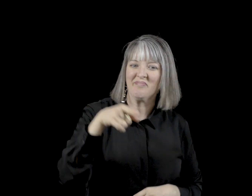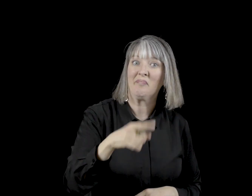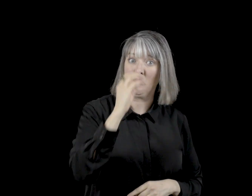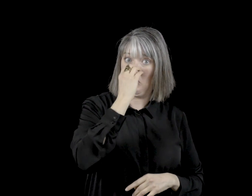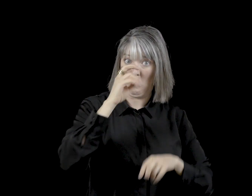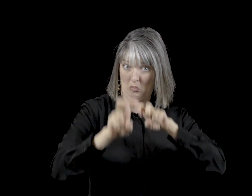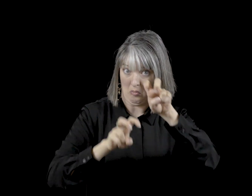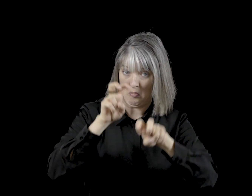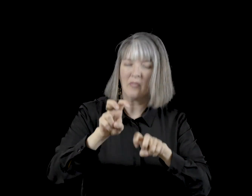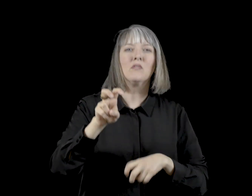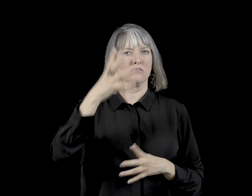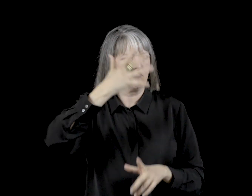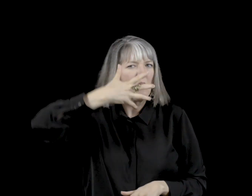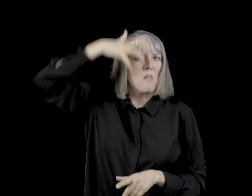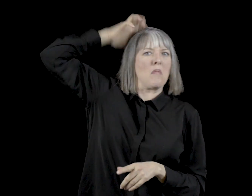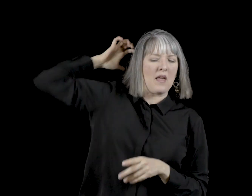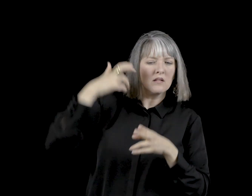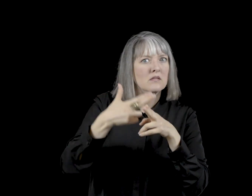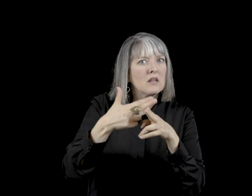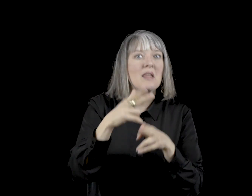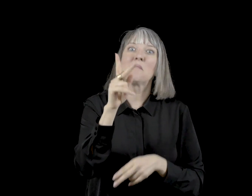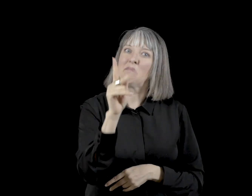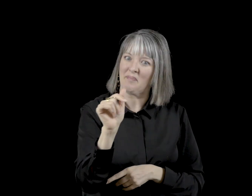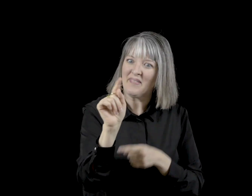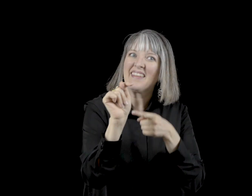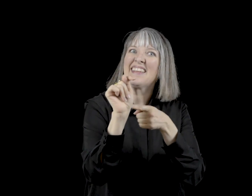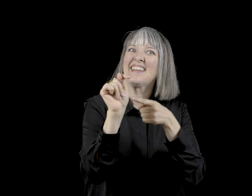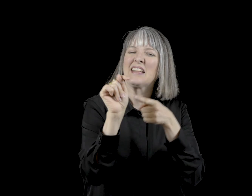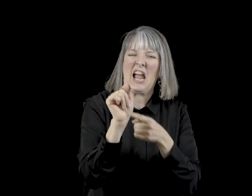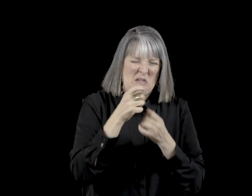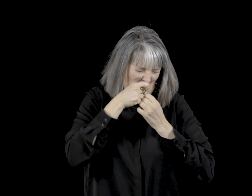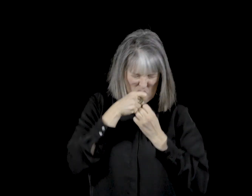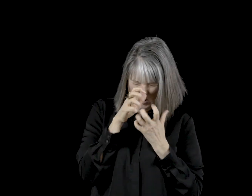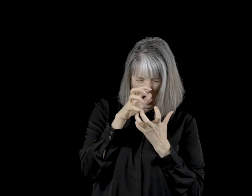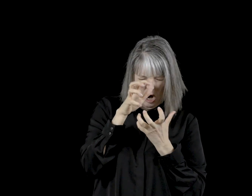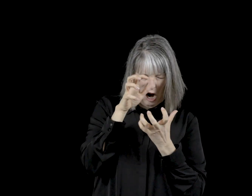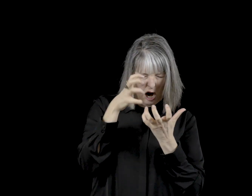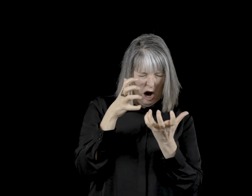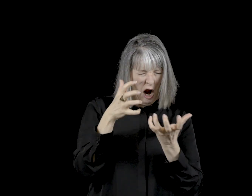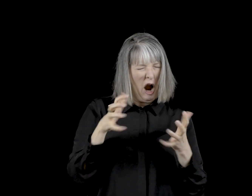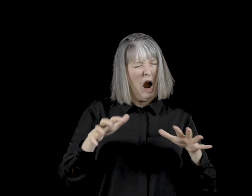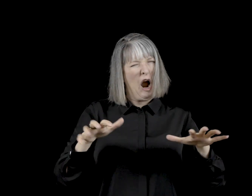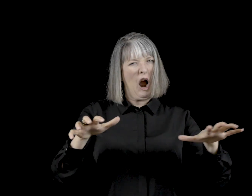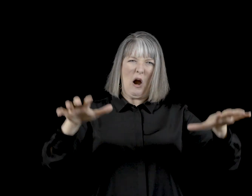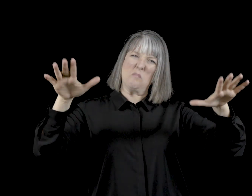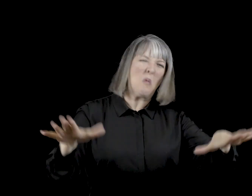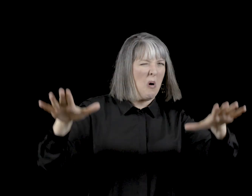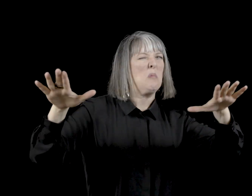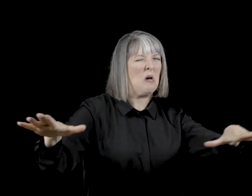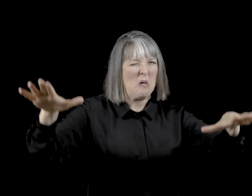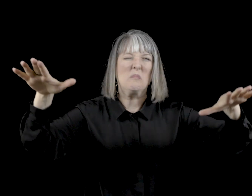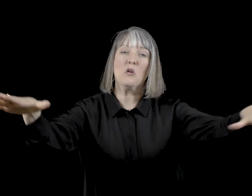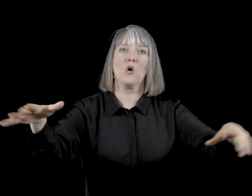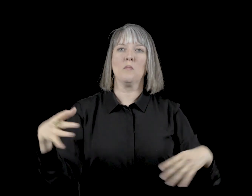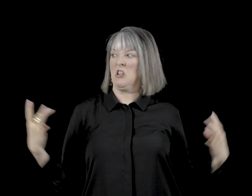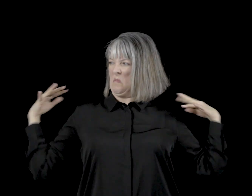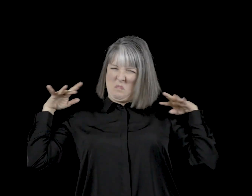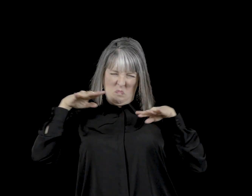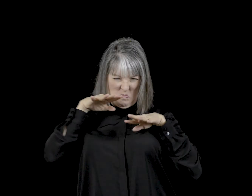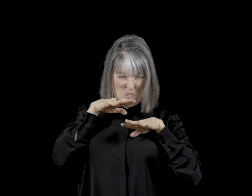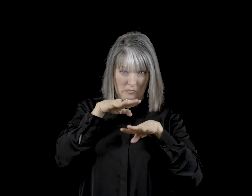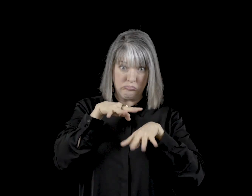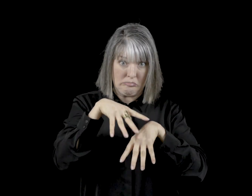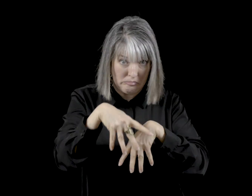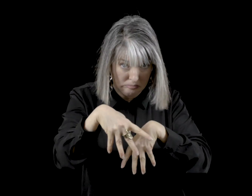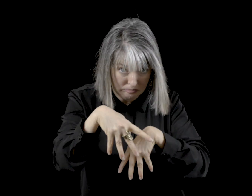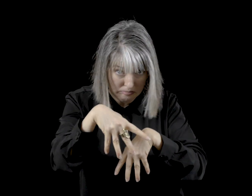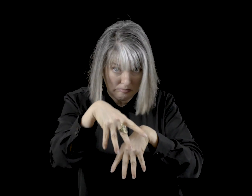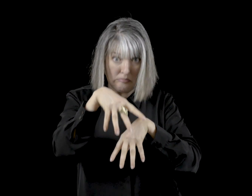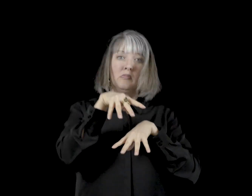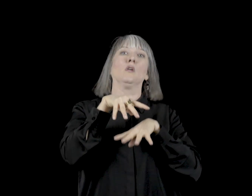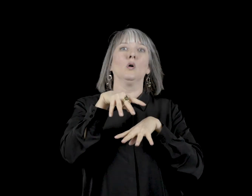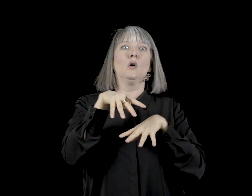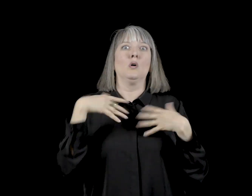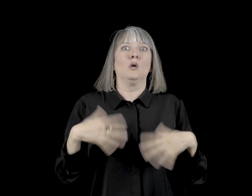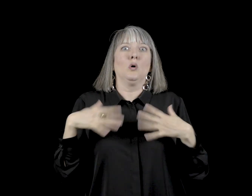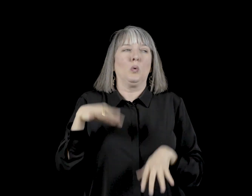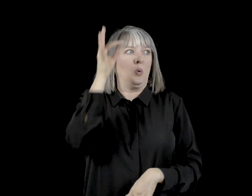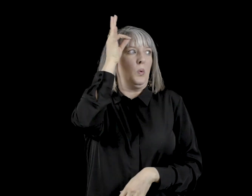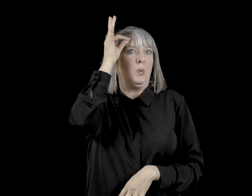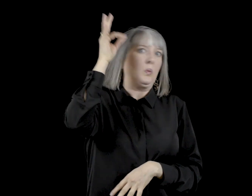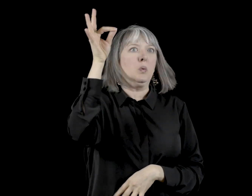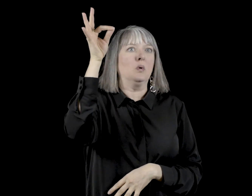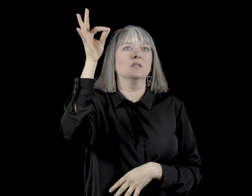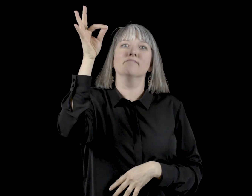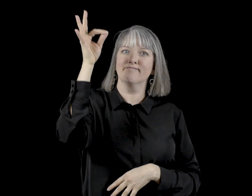The circus lion, Kat, gave a mighty roar which brought the elephants to a standstill. Whew, that was a close call.